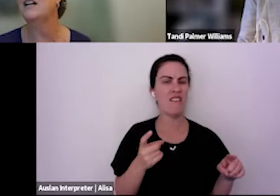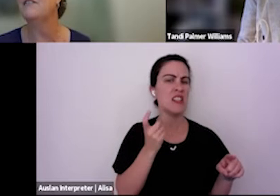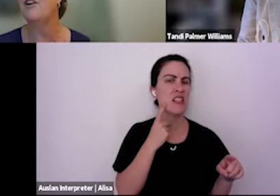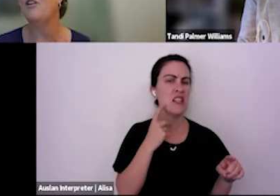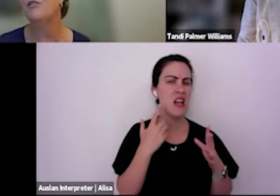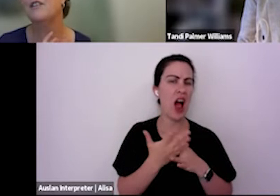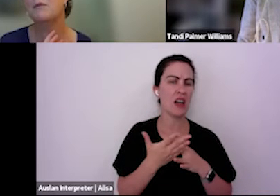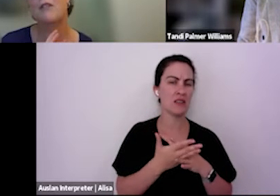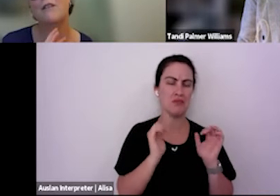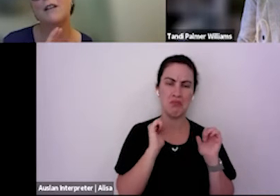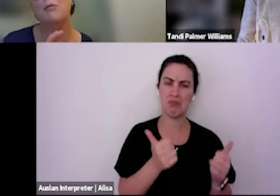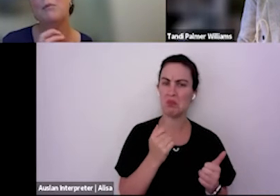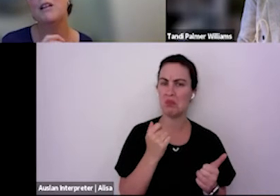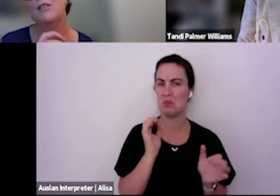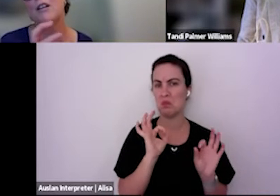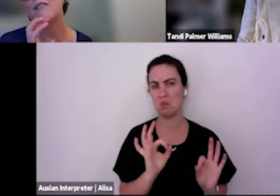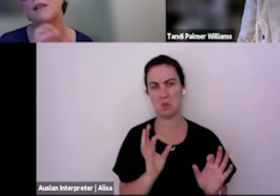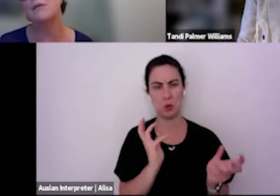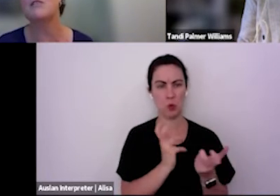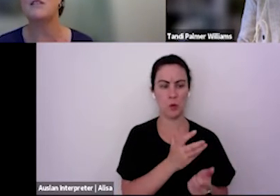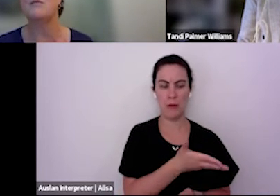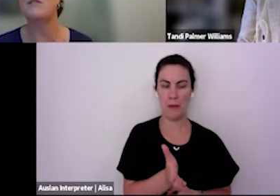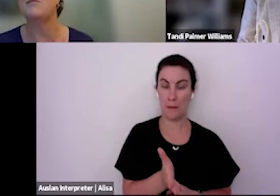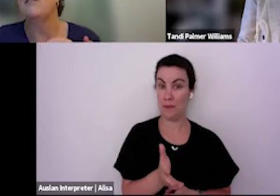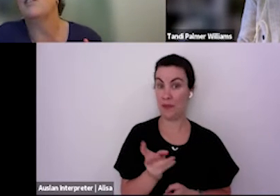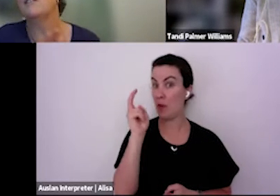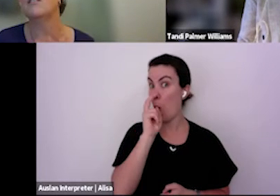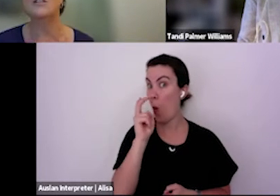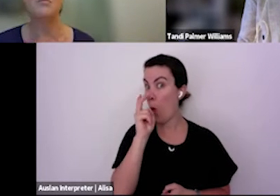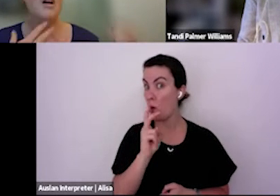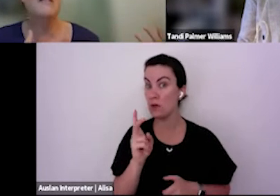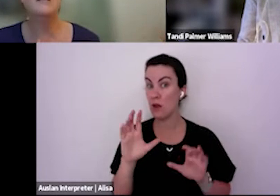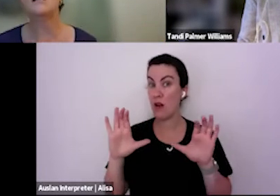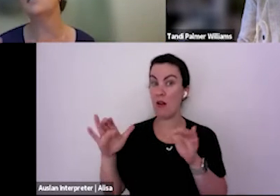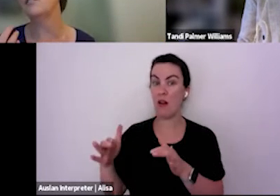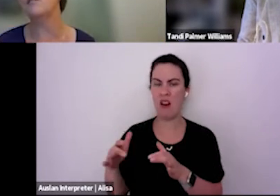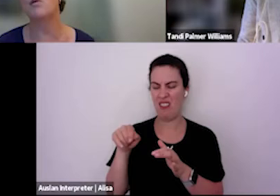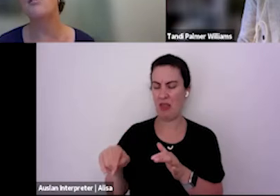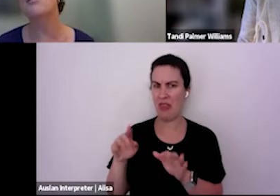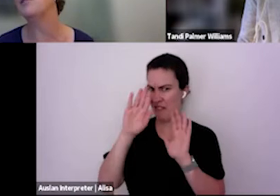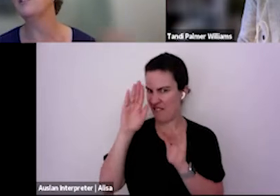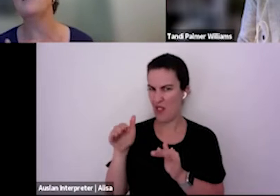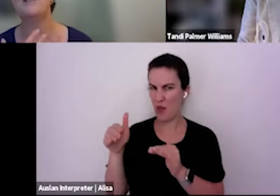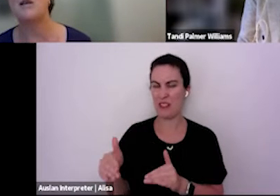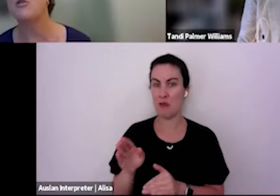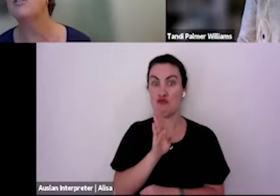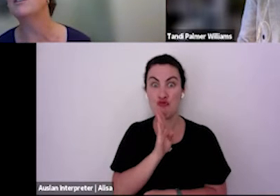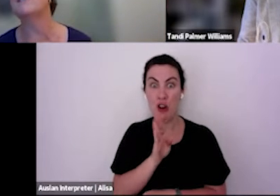For the older demographic when we utilized imagery that was focusing on new privacy, you get to do this from home, you don't have to have a camera on.